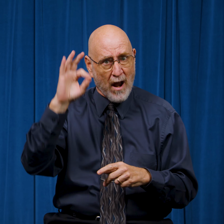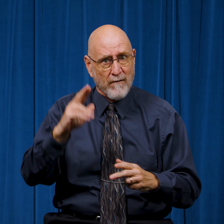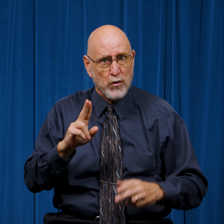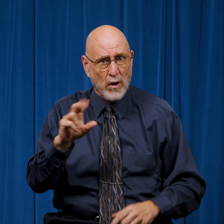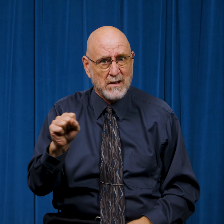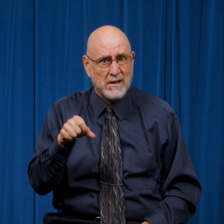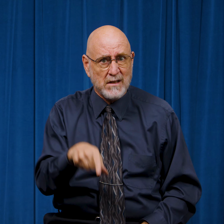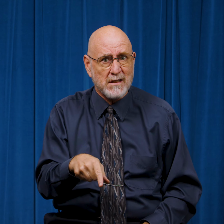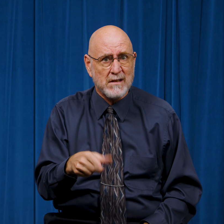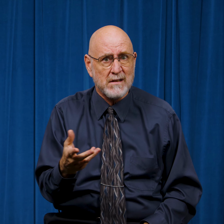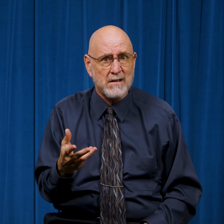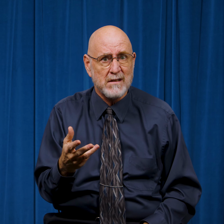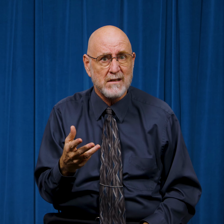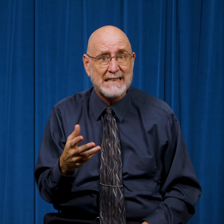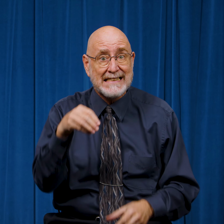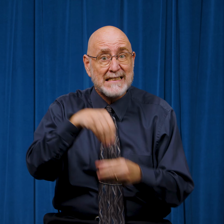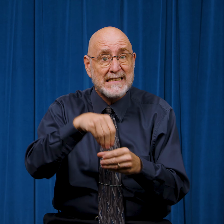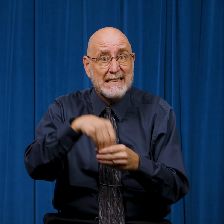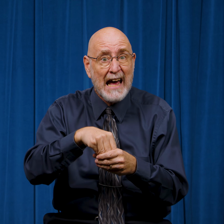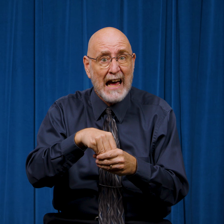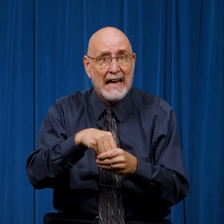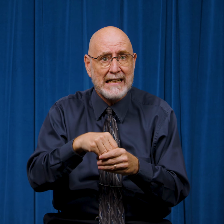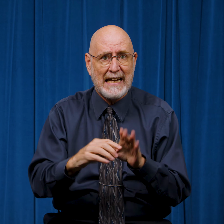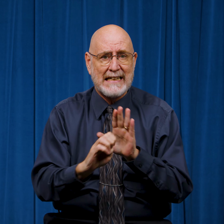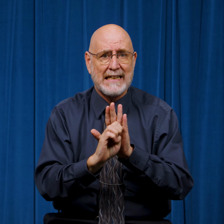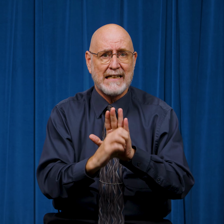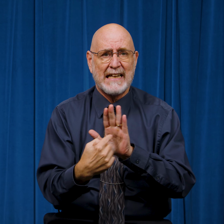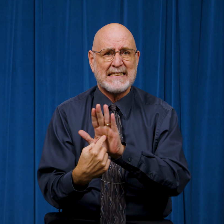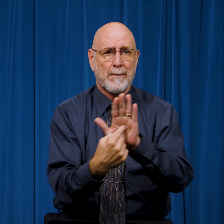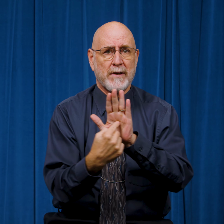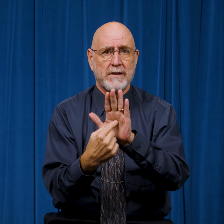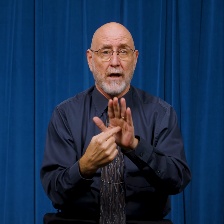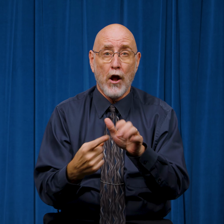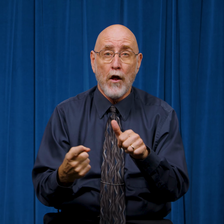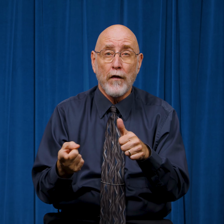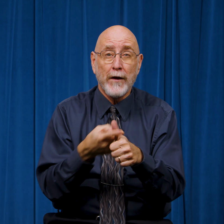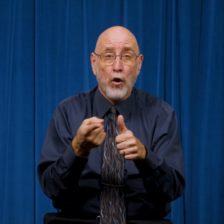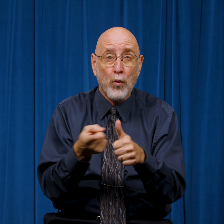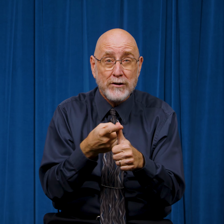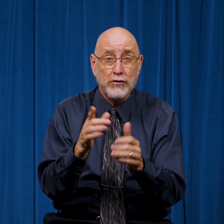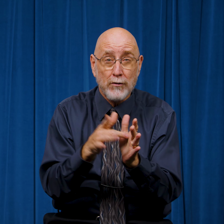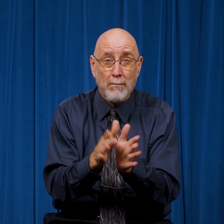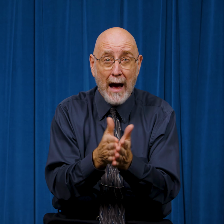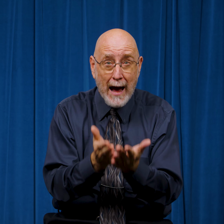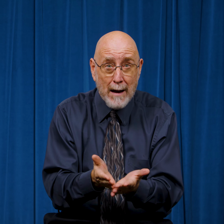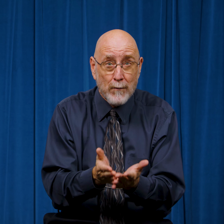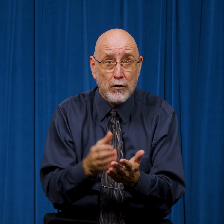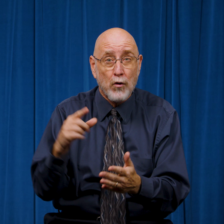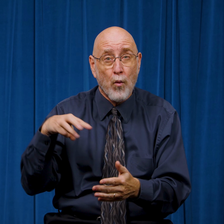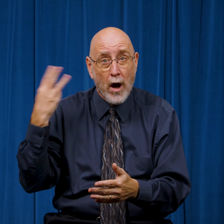and you'd find inside an exhibit containing the original Bible used by George Washington